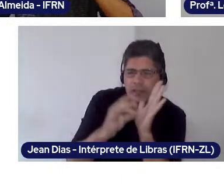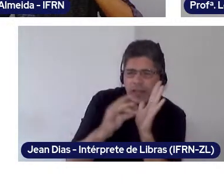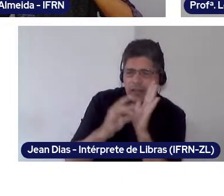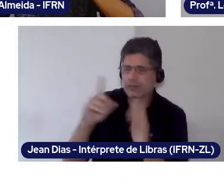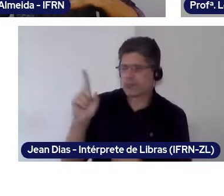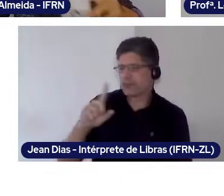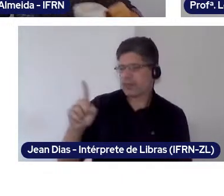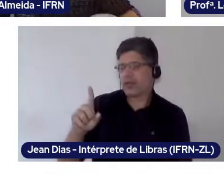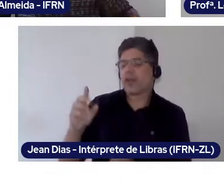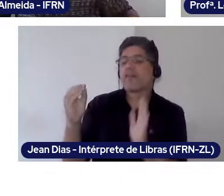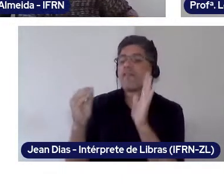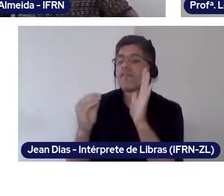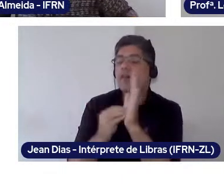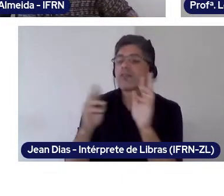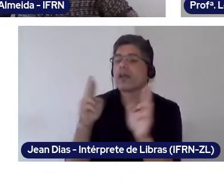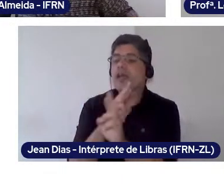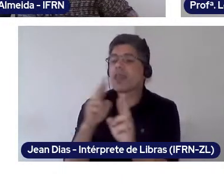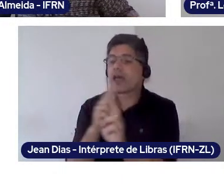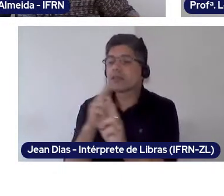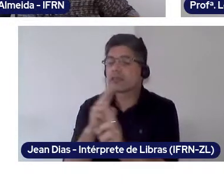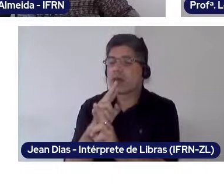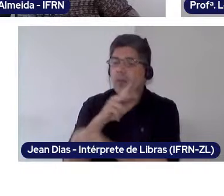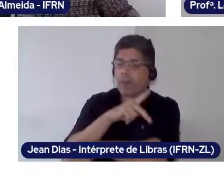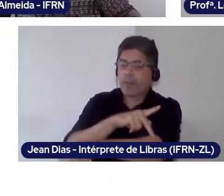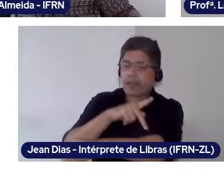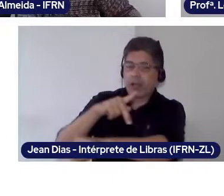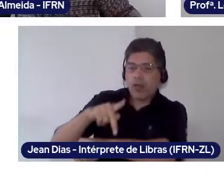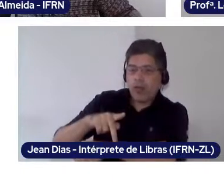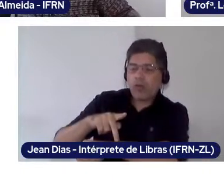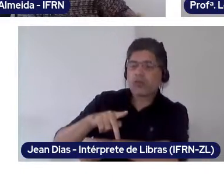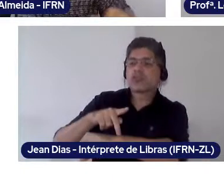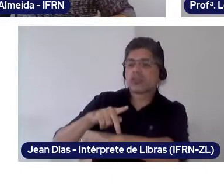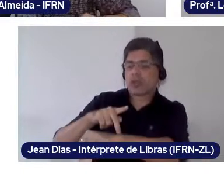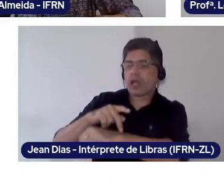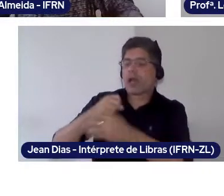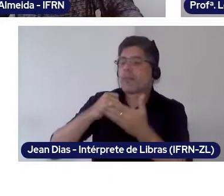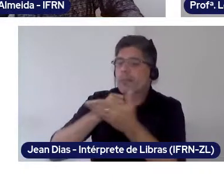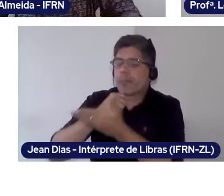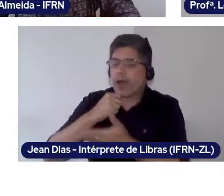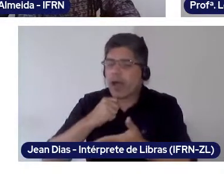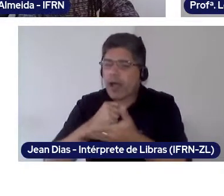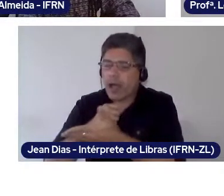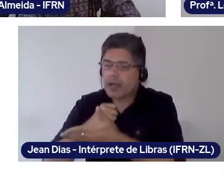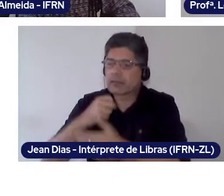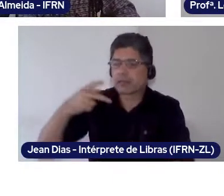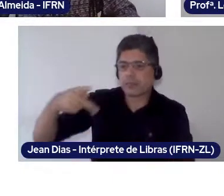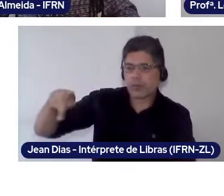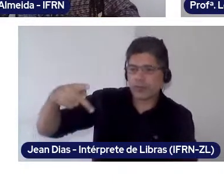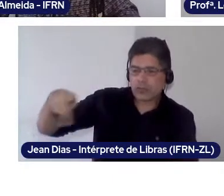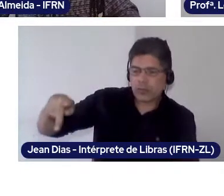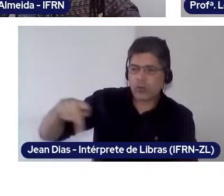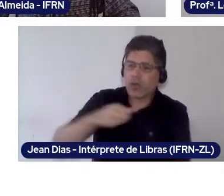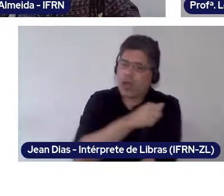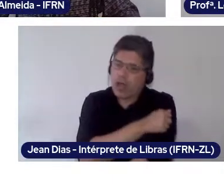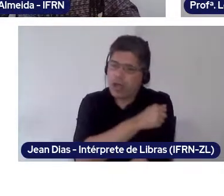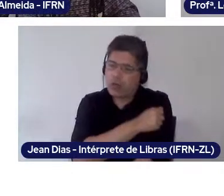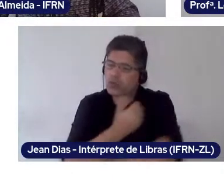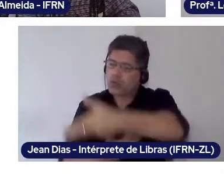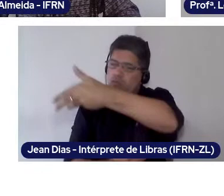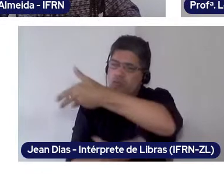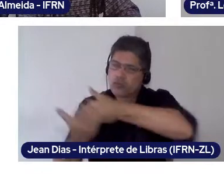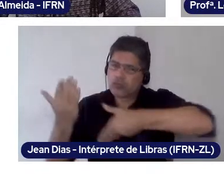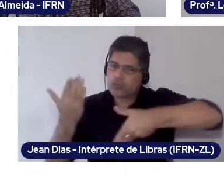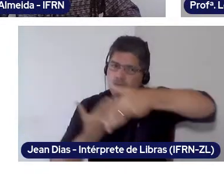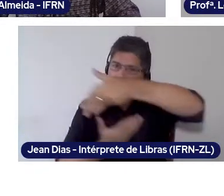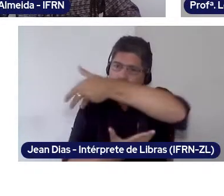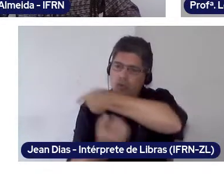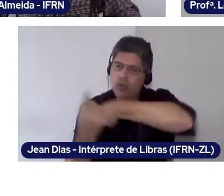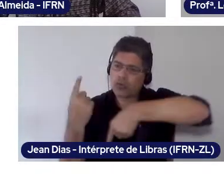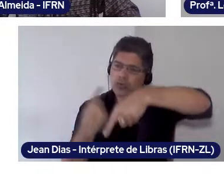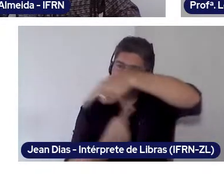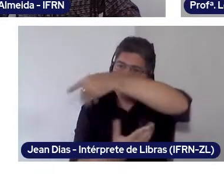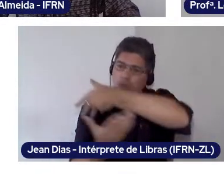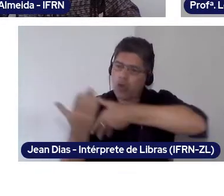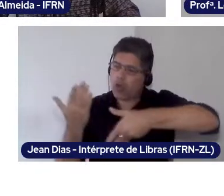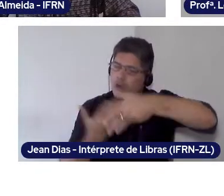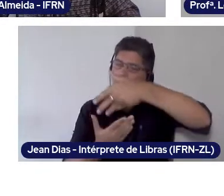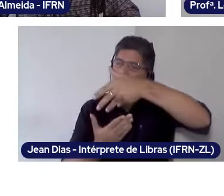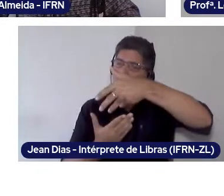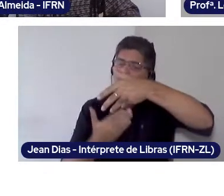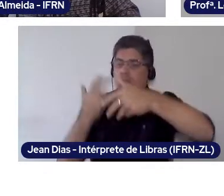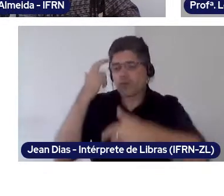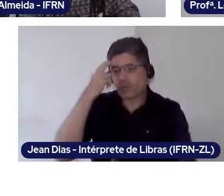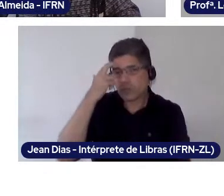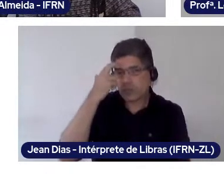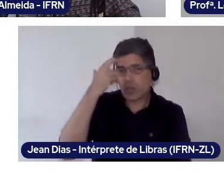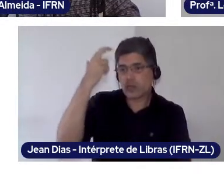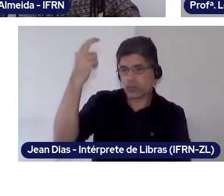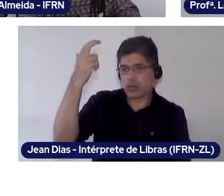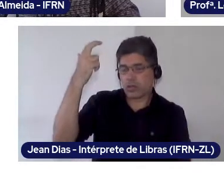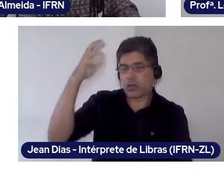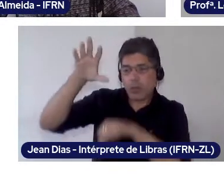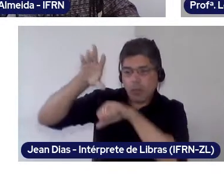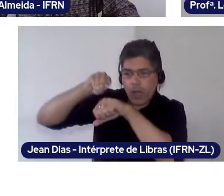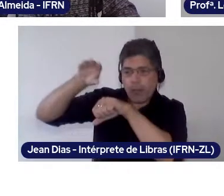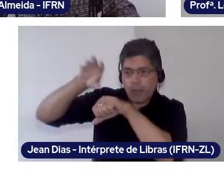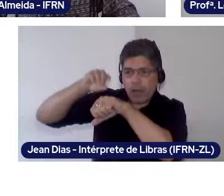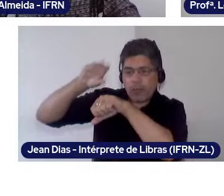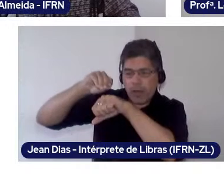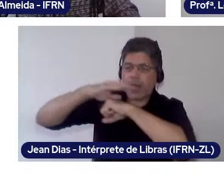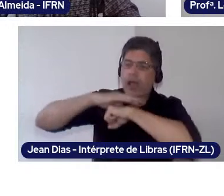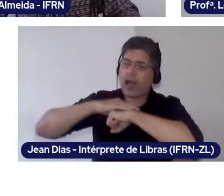in which teachers and students work together, enriching each other cognitively, but also emotionally, right?